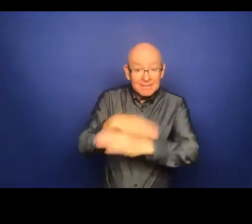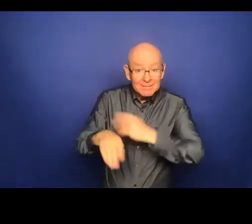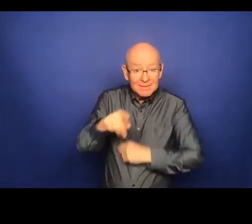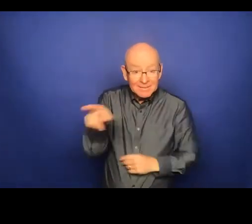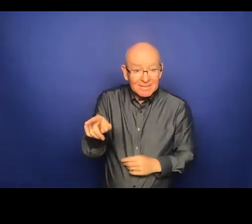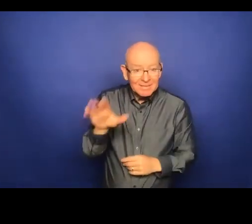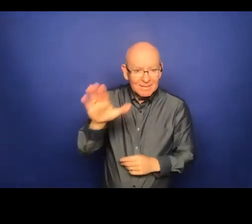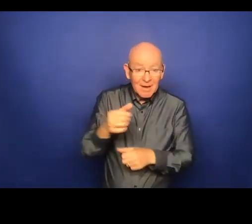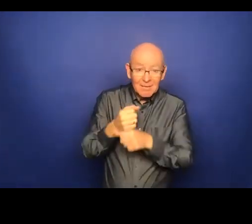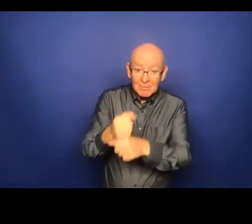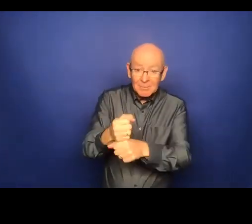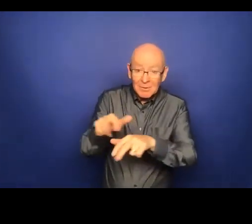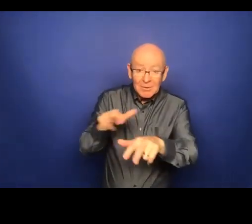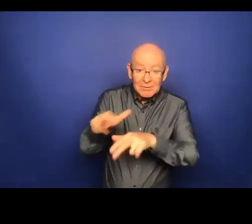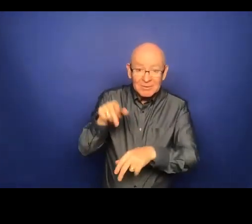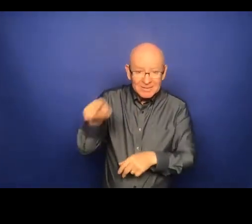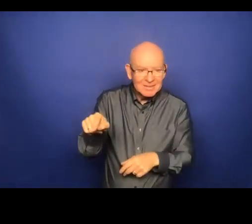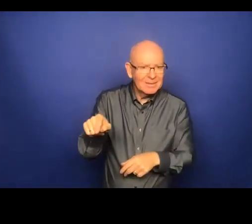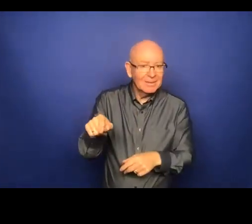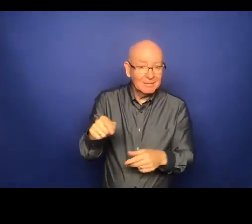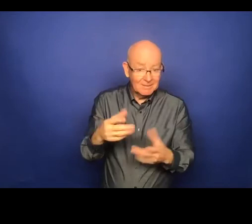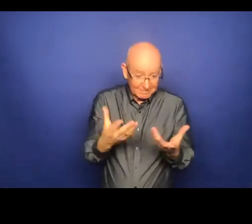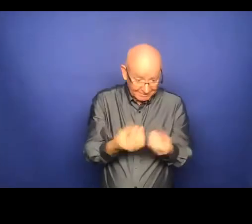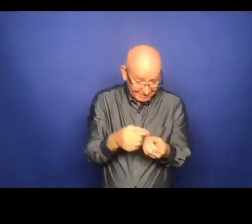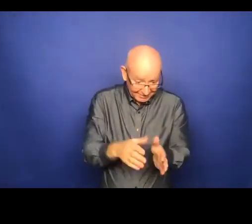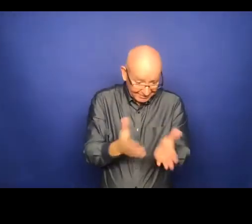are with this Toolkit more equipped to better interact and